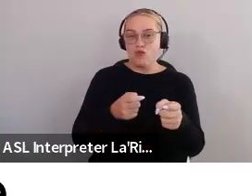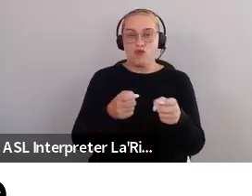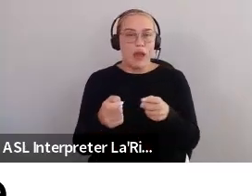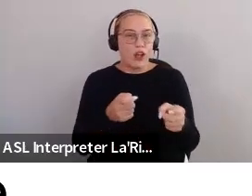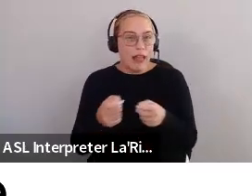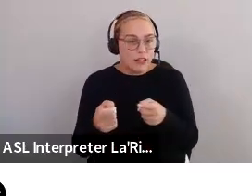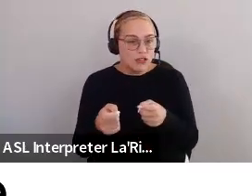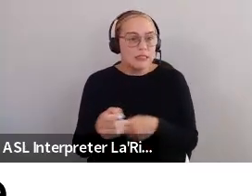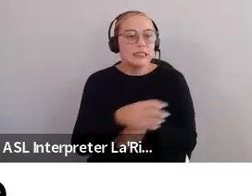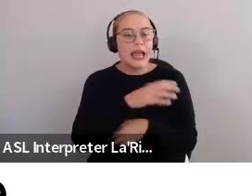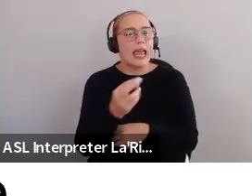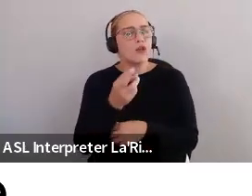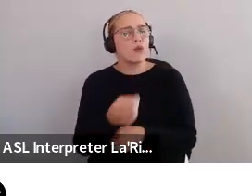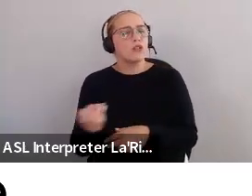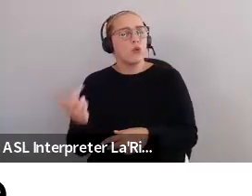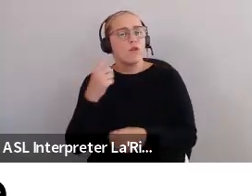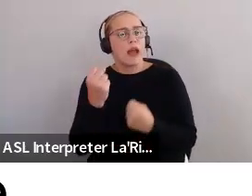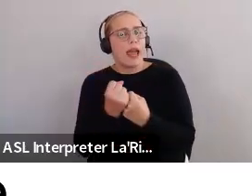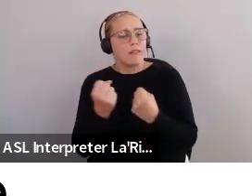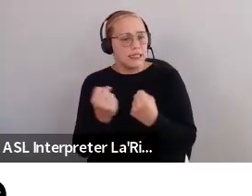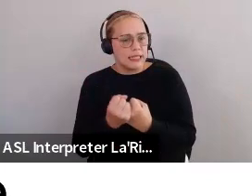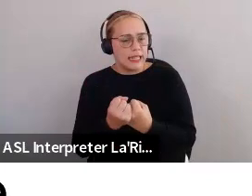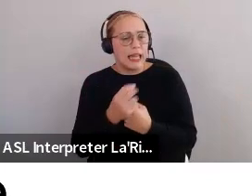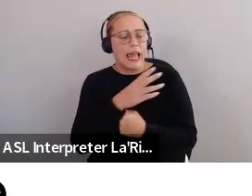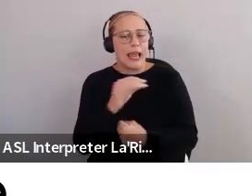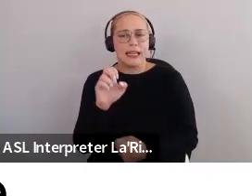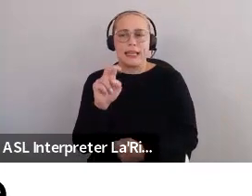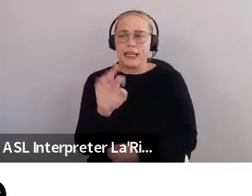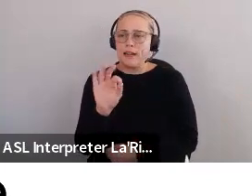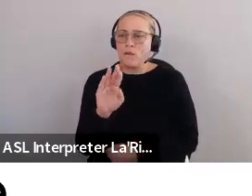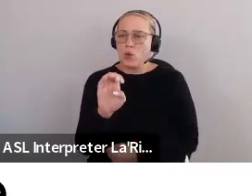because there are five titles to the ADA. By title we mean major section. Then we will talk a bit about regulations and resources for advocacy and